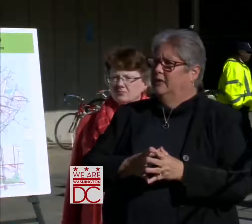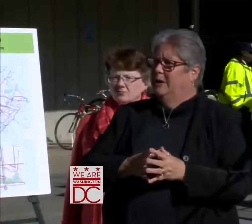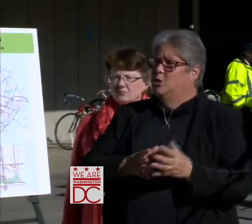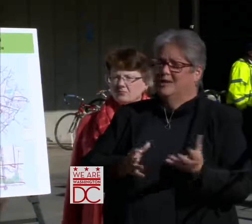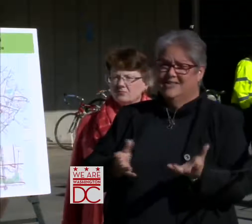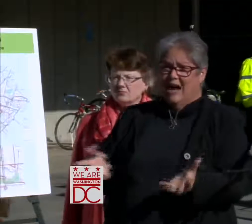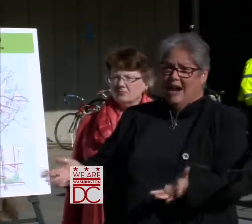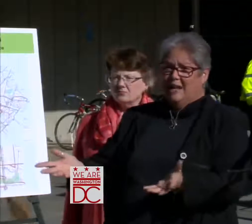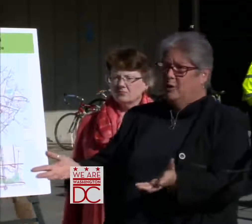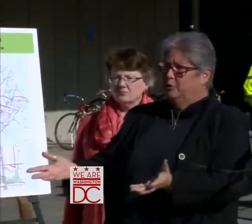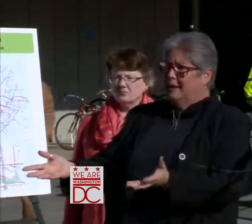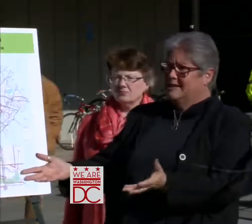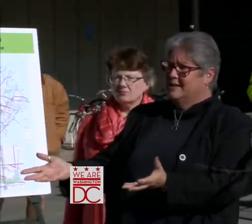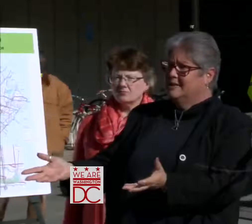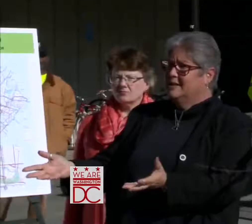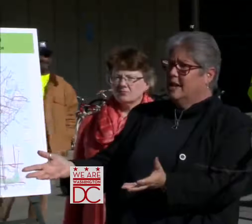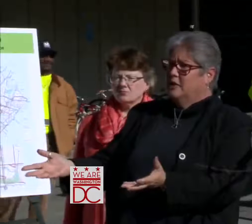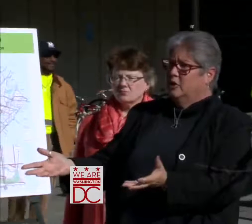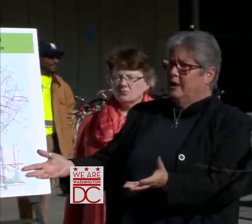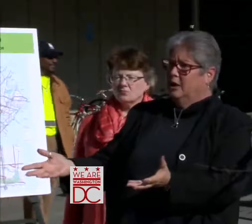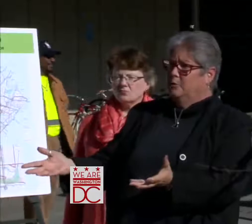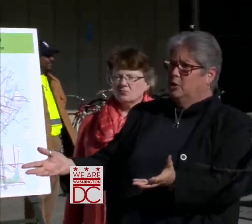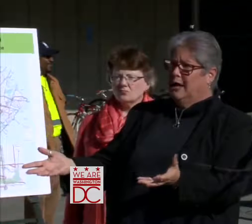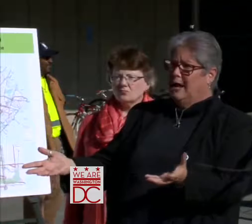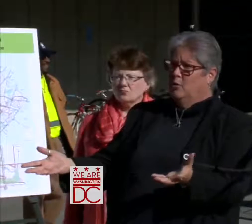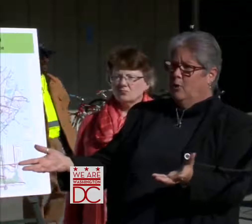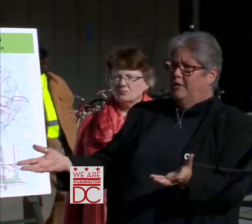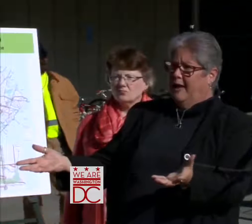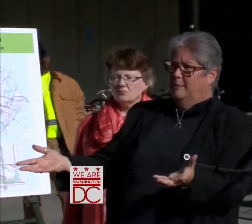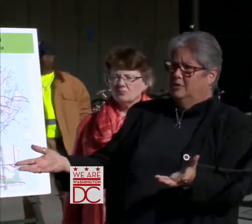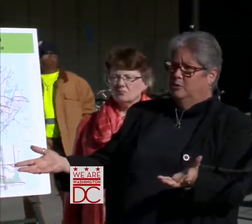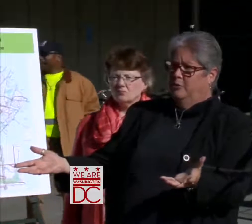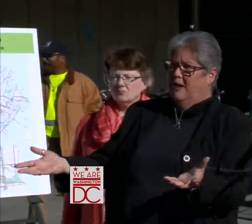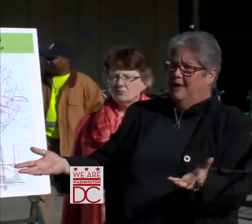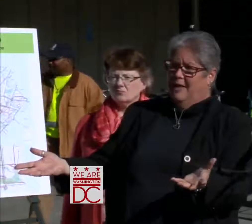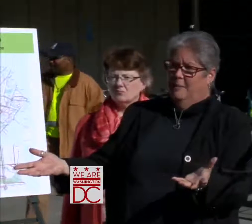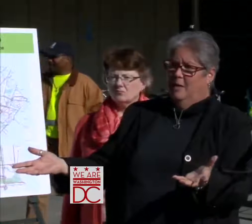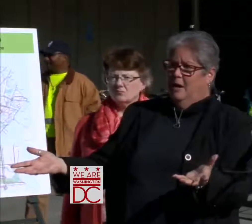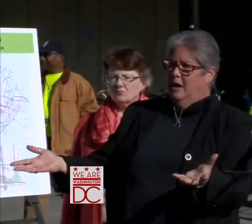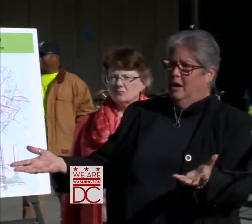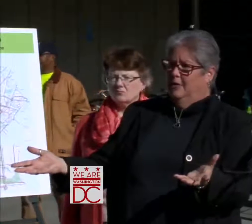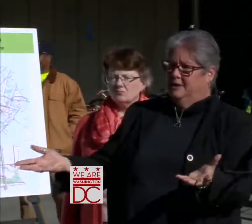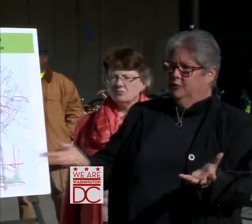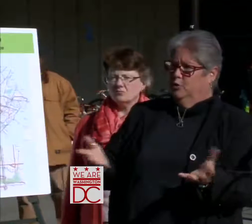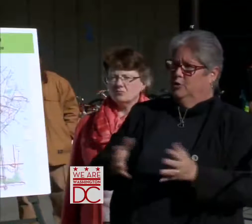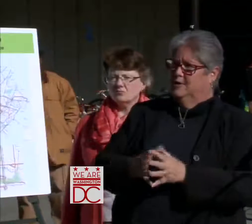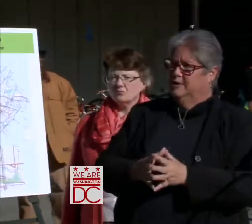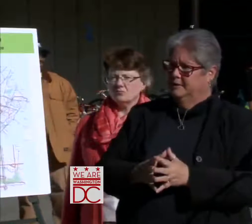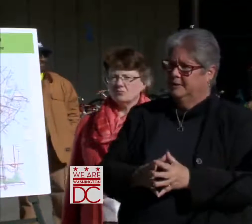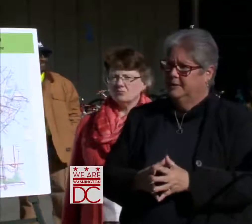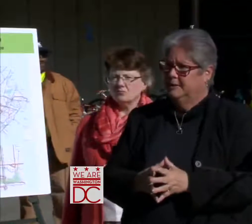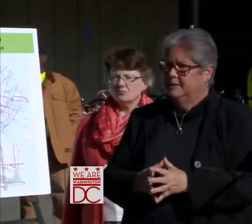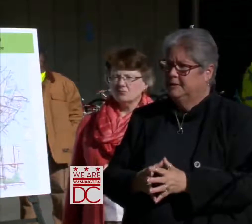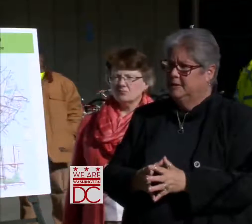CAN SIGN AT THOSE PLACES TO COMMUNICATE WITH THEM TO PROVIDE THEM THE DIFFERENT ROUTES?